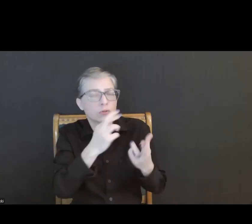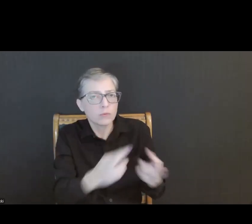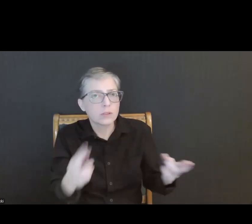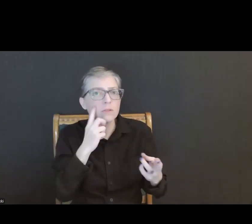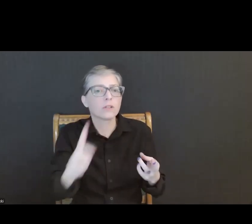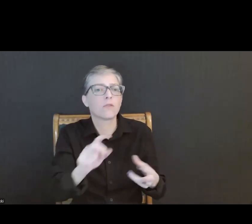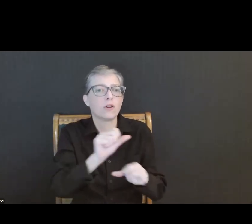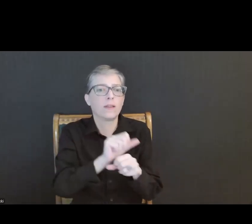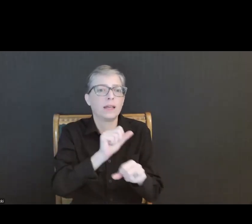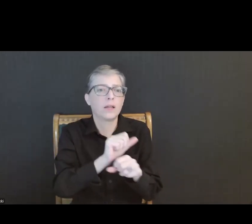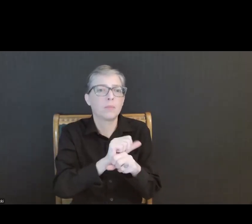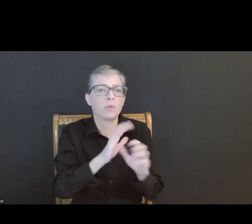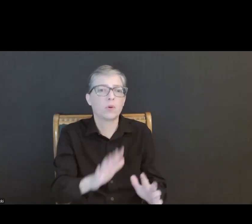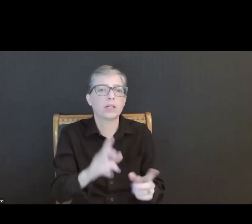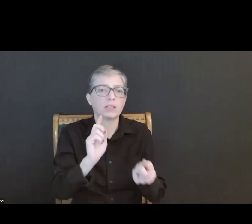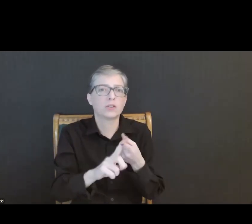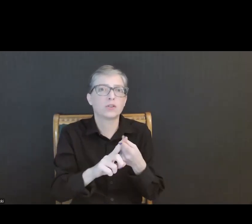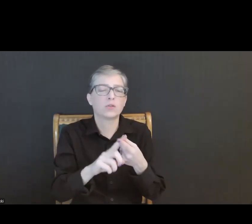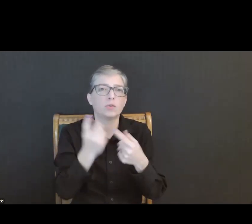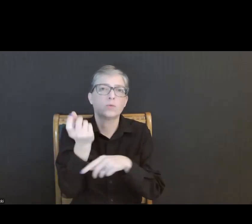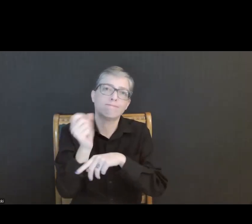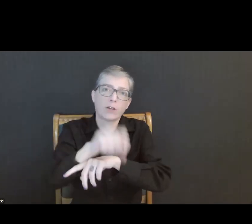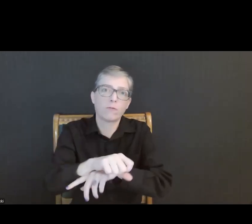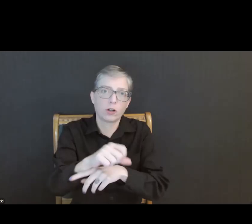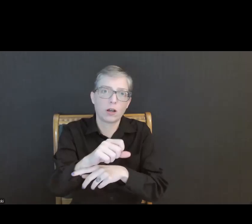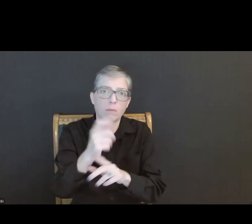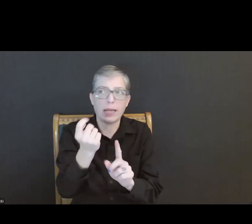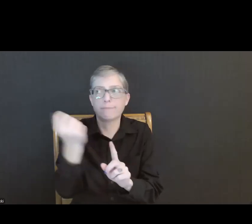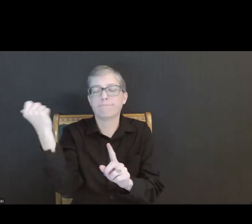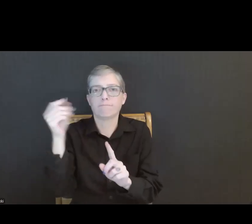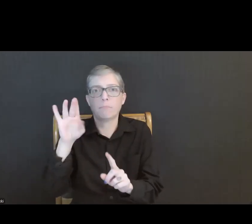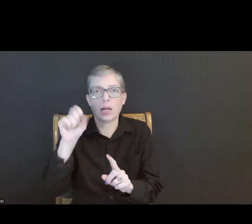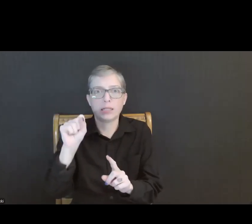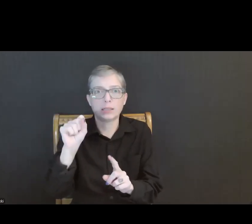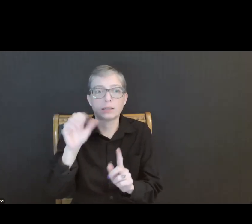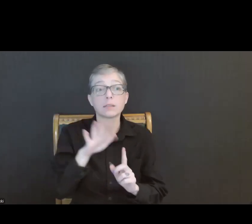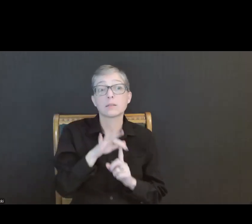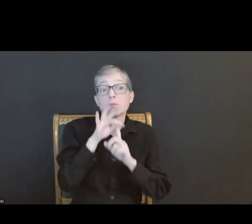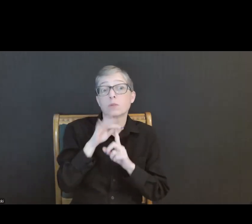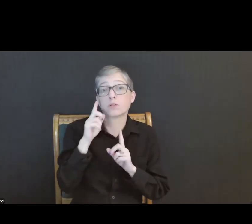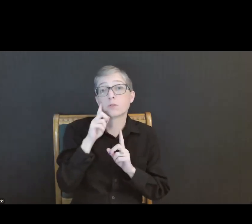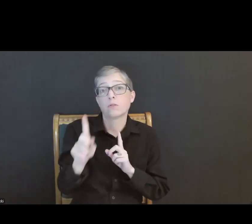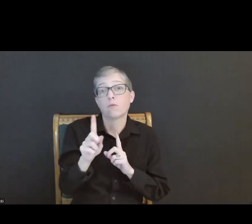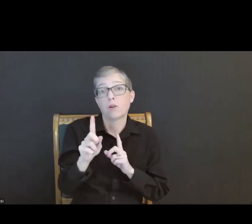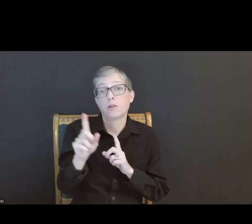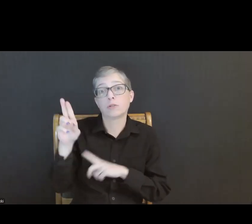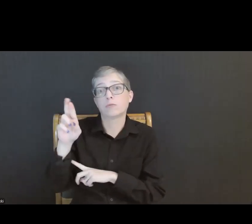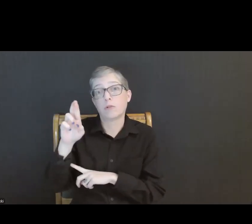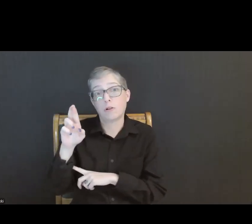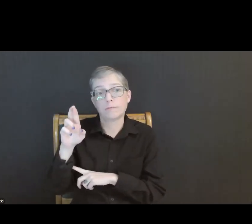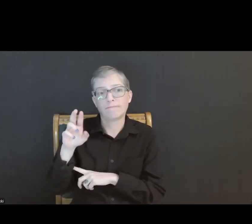practice um particularly for our under represented employees it is okay to say I don't know get that